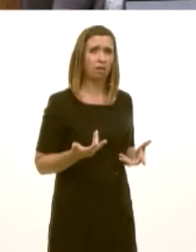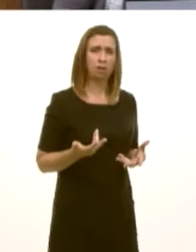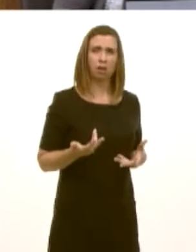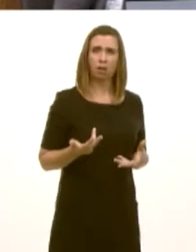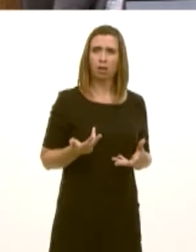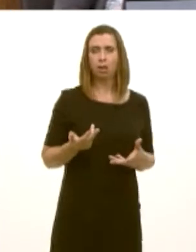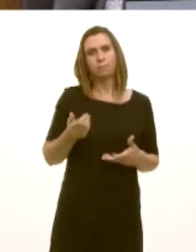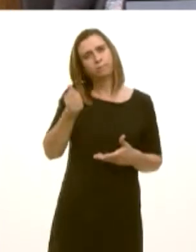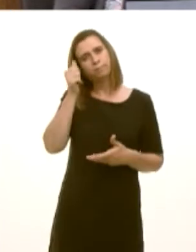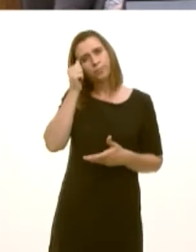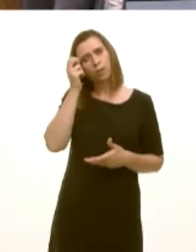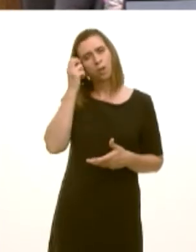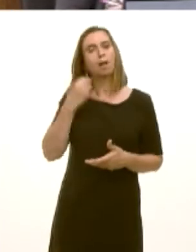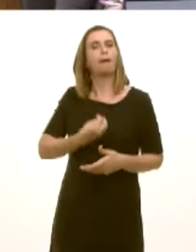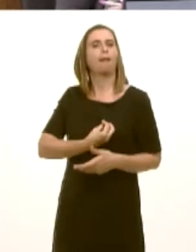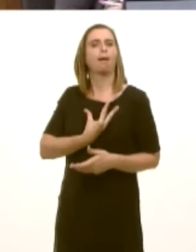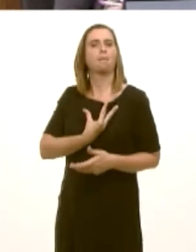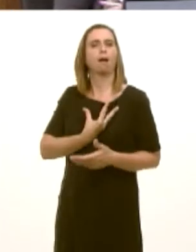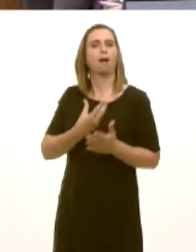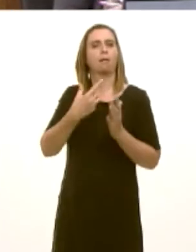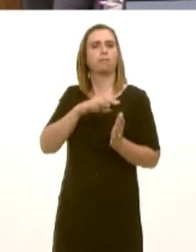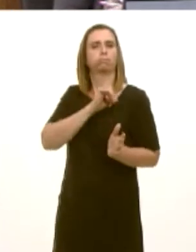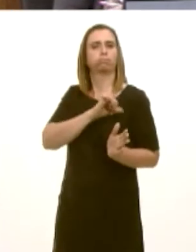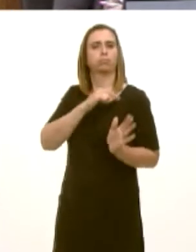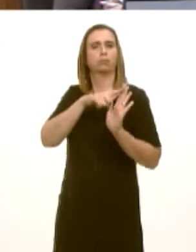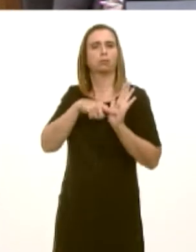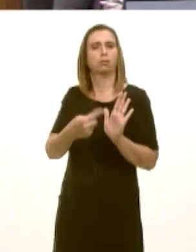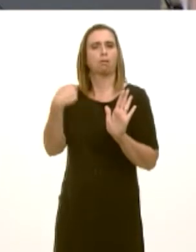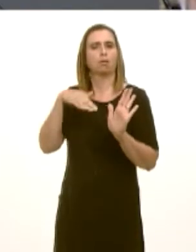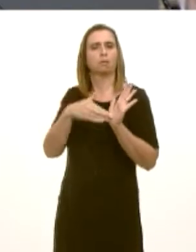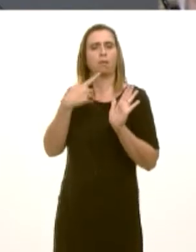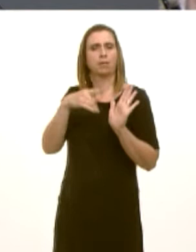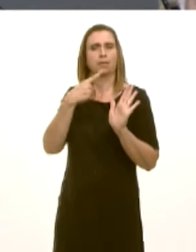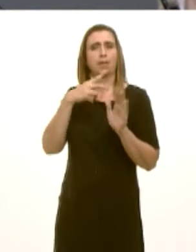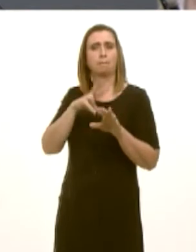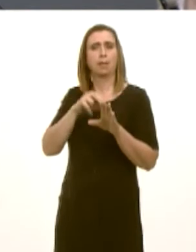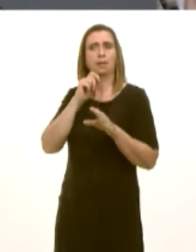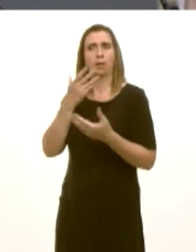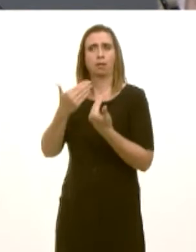was part of the Labour Partyís manifesto last monthóto devolve policing to Wales? So, things are changing.